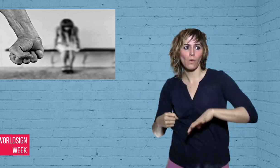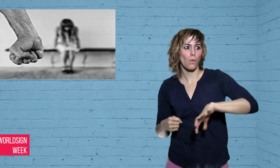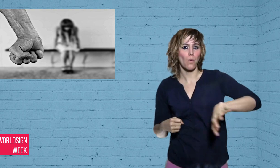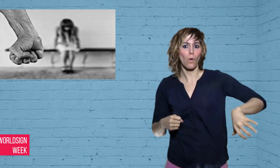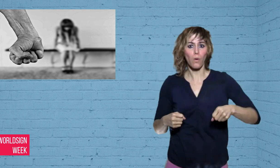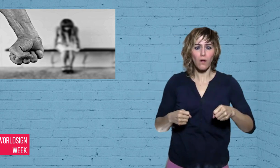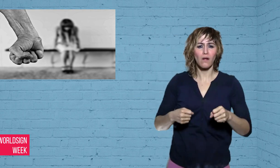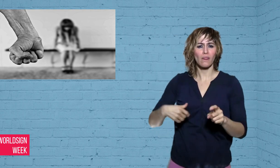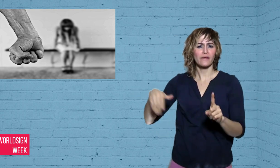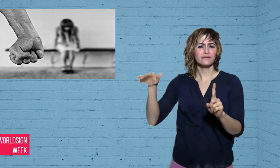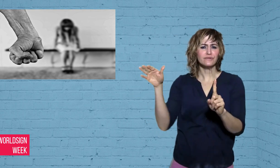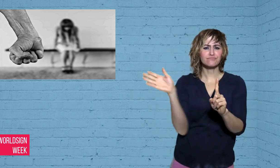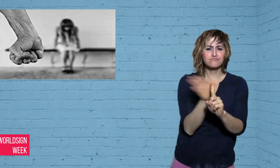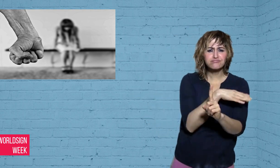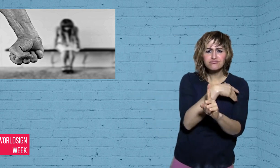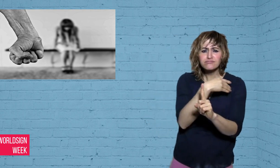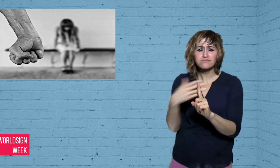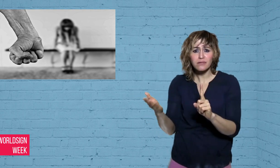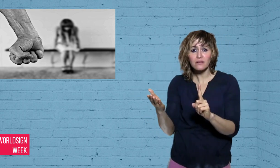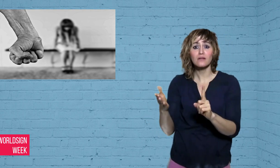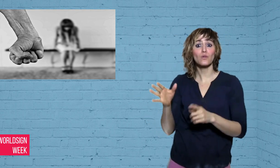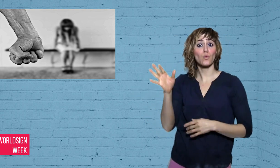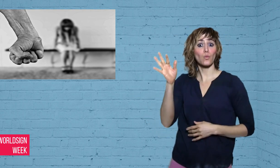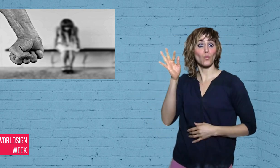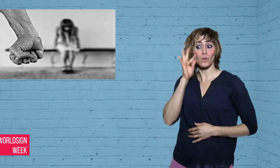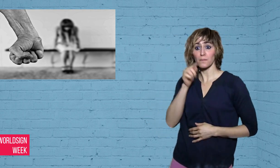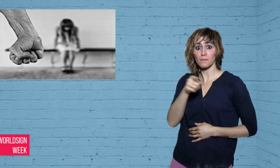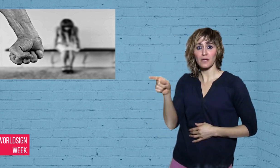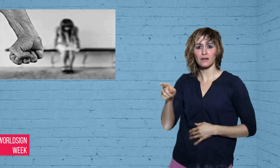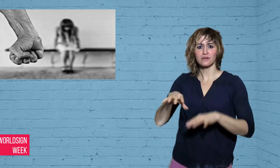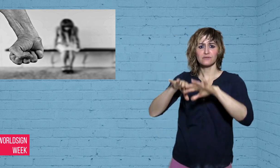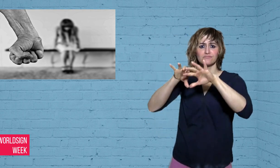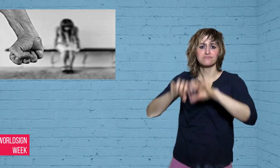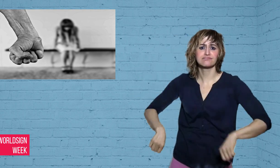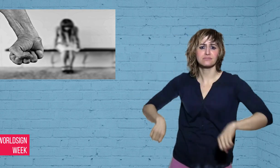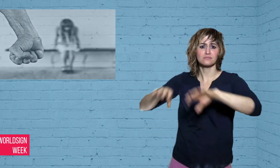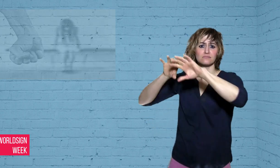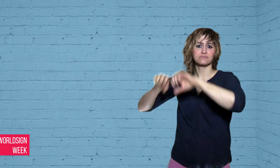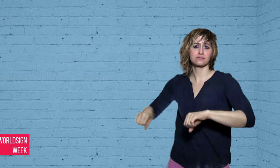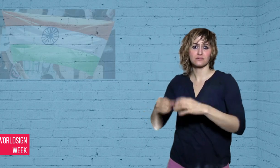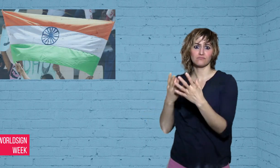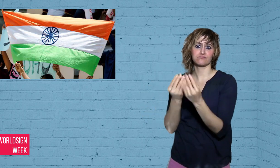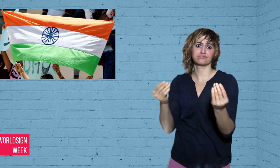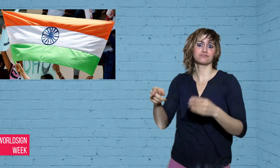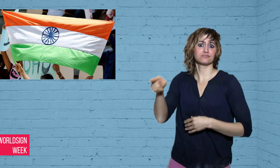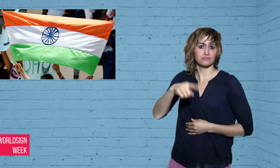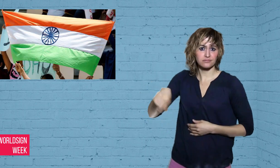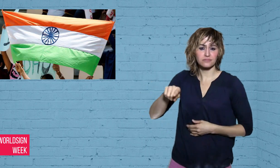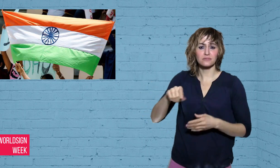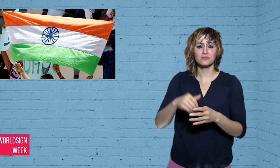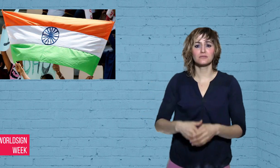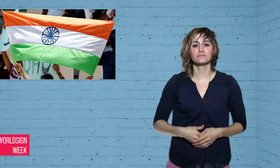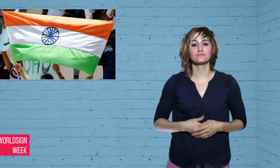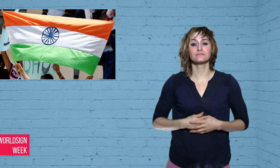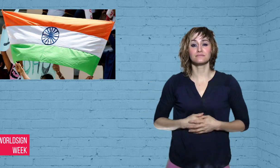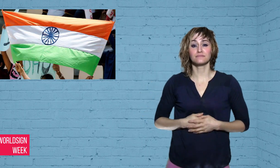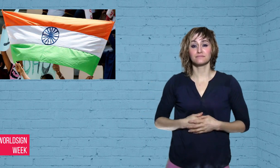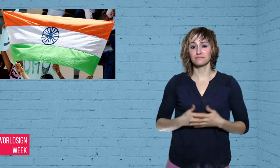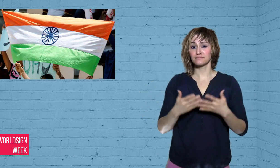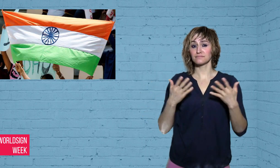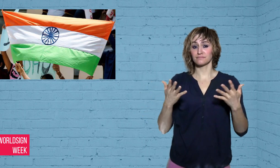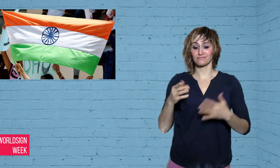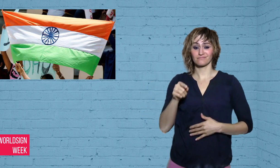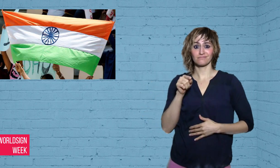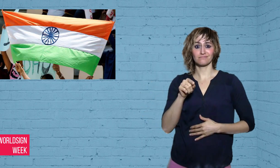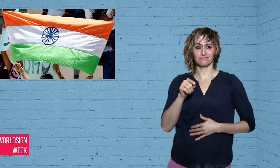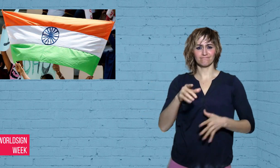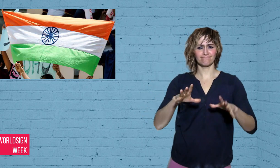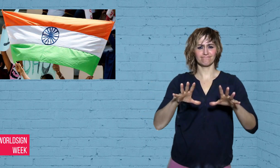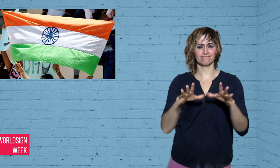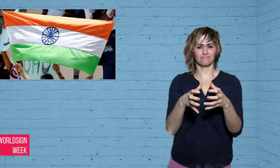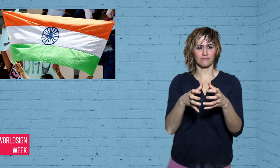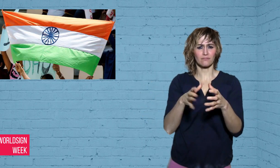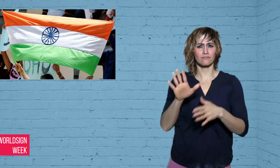them, raped and assaulted many women.